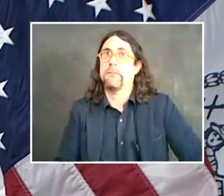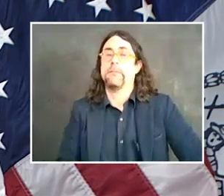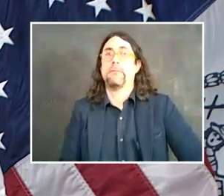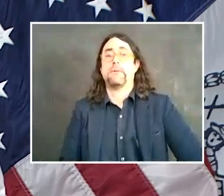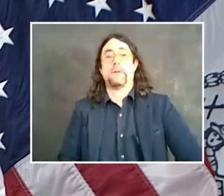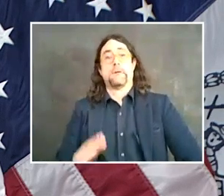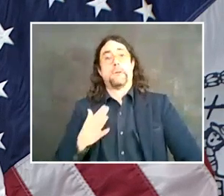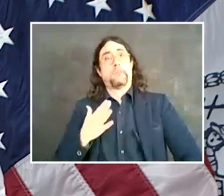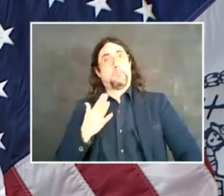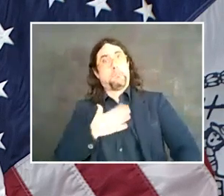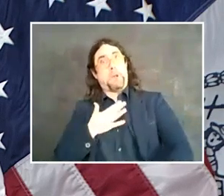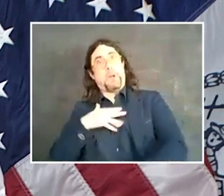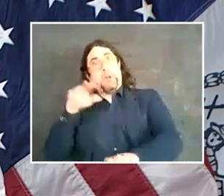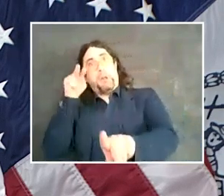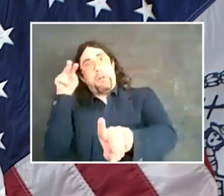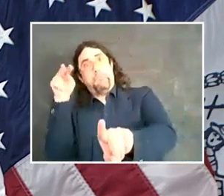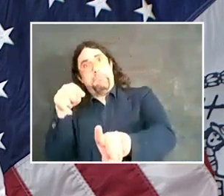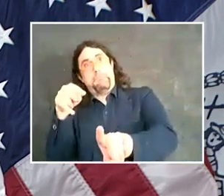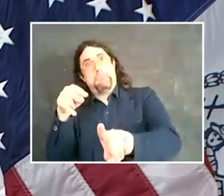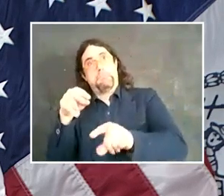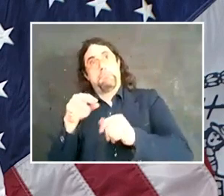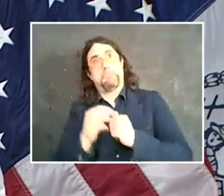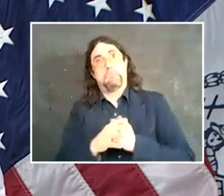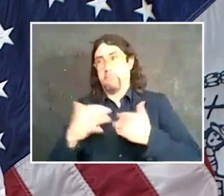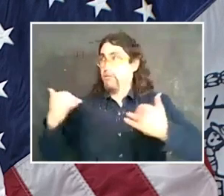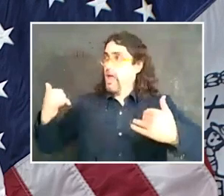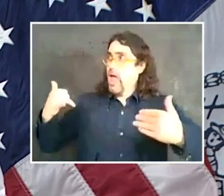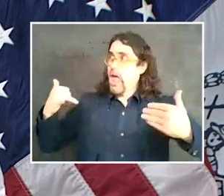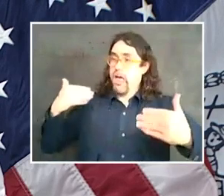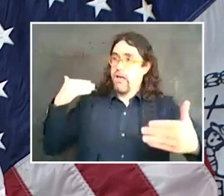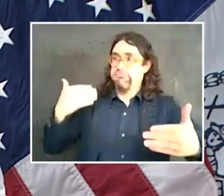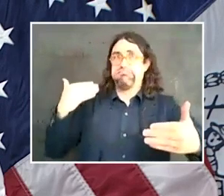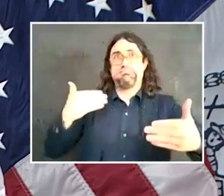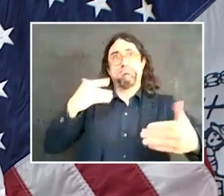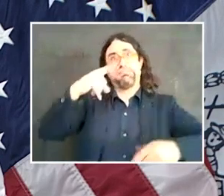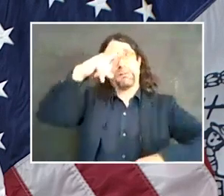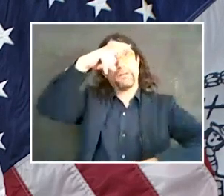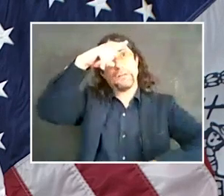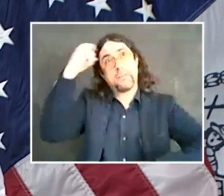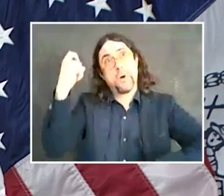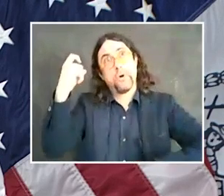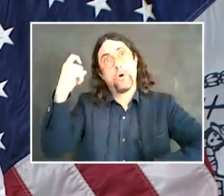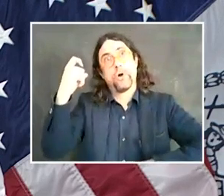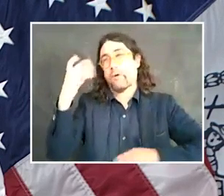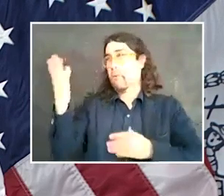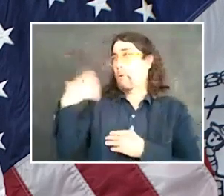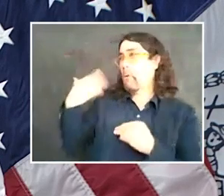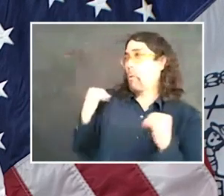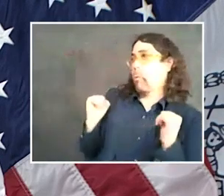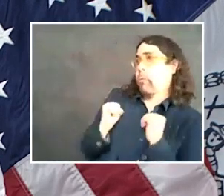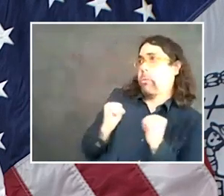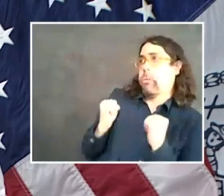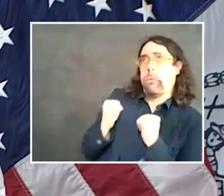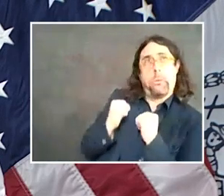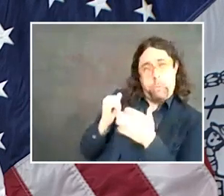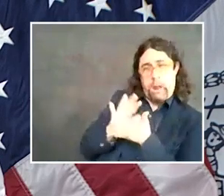BUT IT WILL BE VERY DIFFICULT